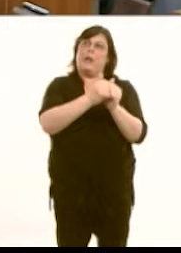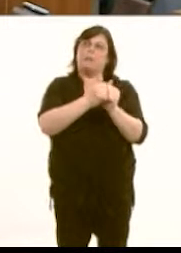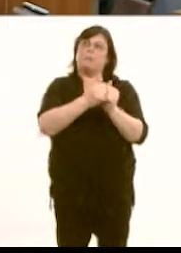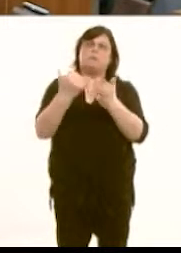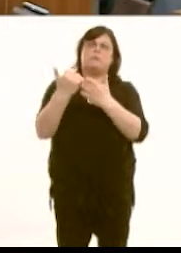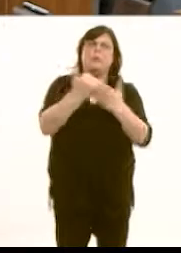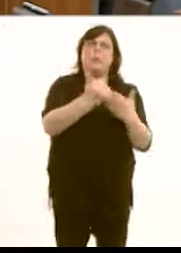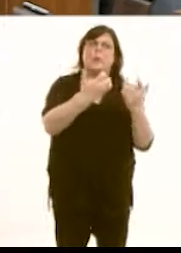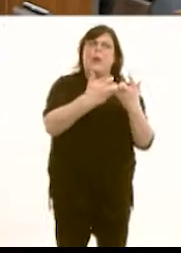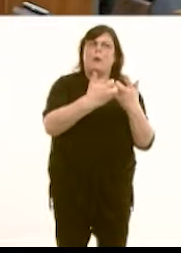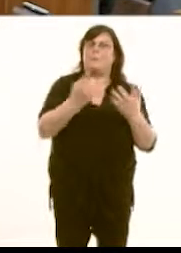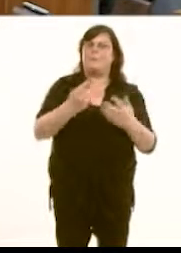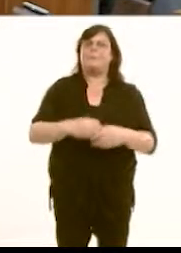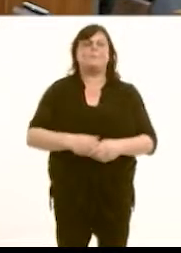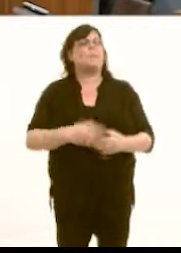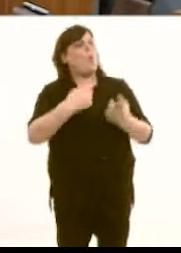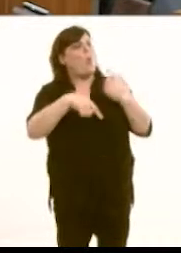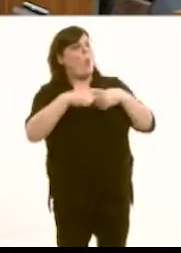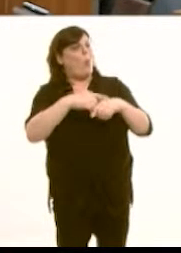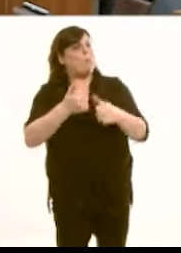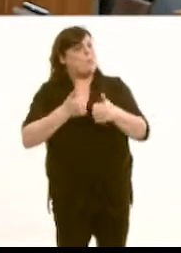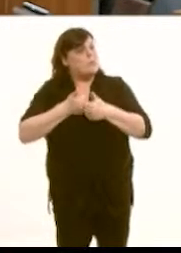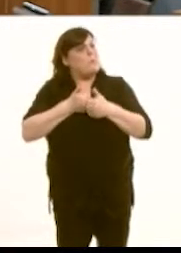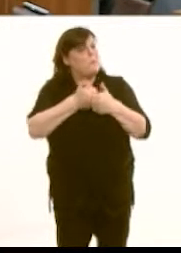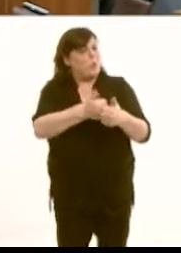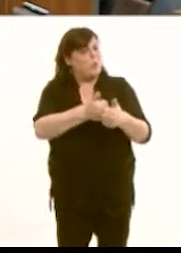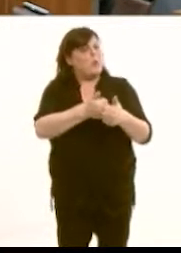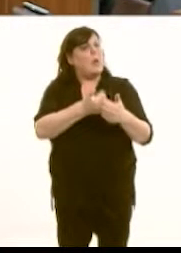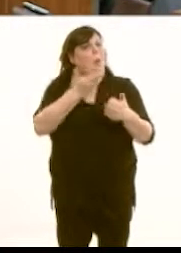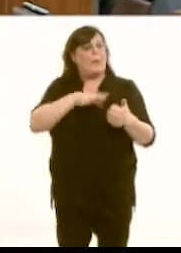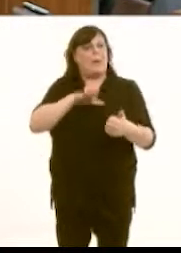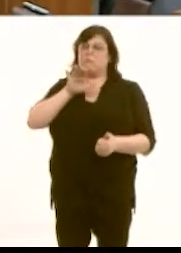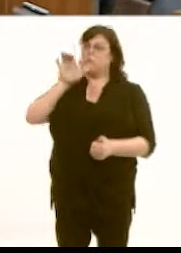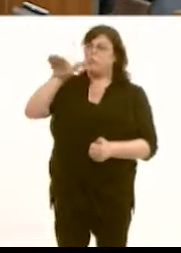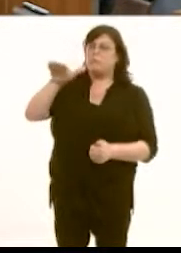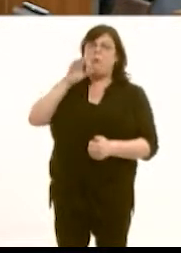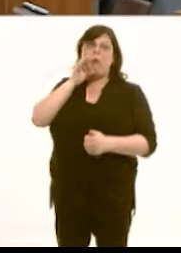a city deal for the Swansea bay region and weíre pressing the UK Government to confirm their support.